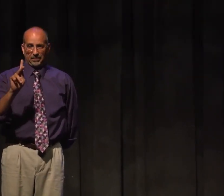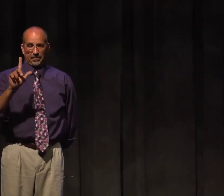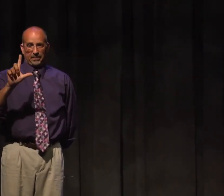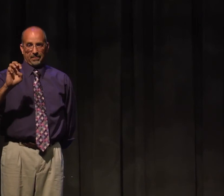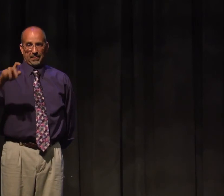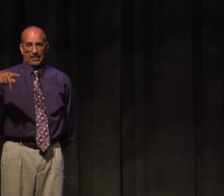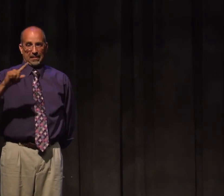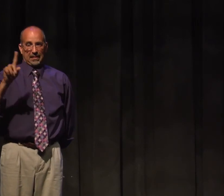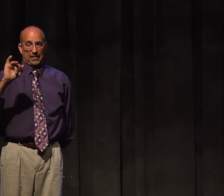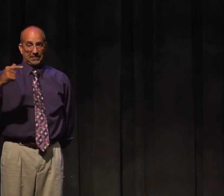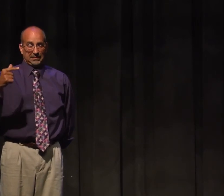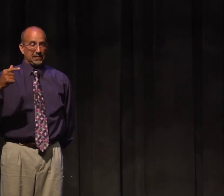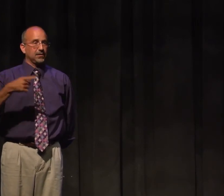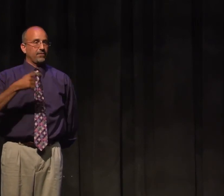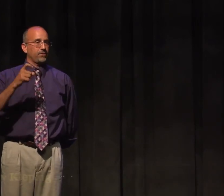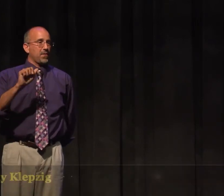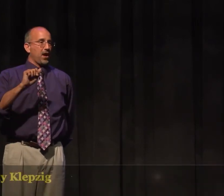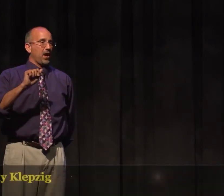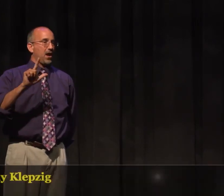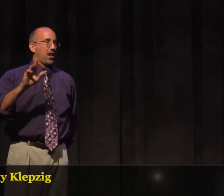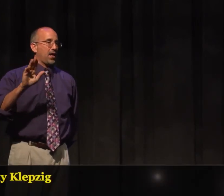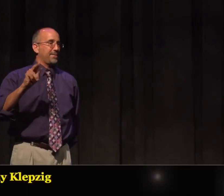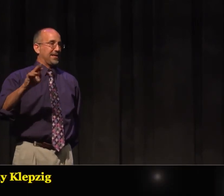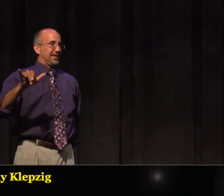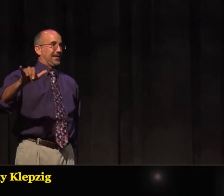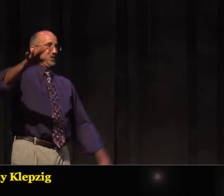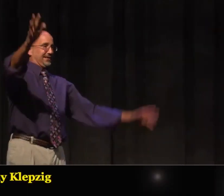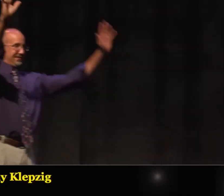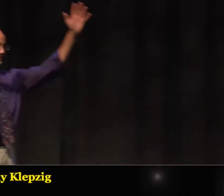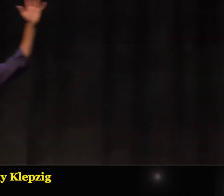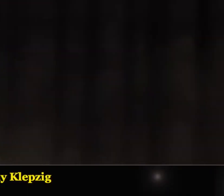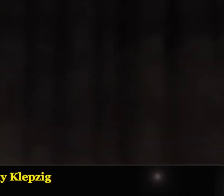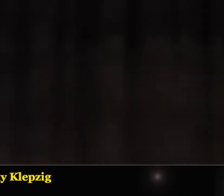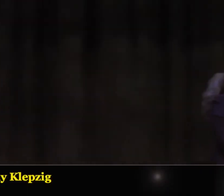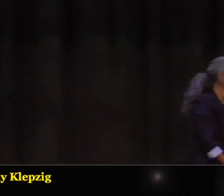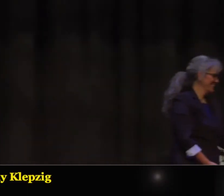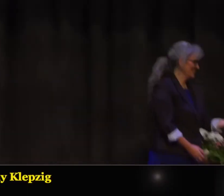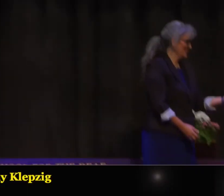Tim Klepzig from Albany